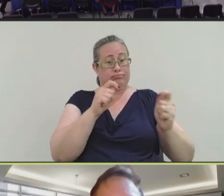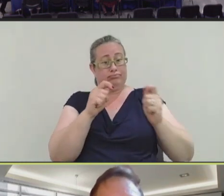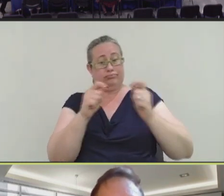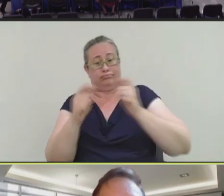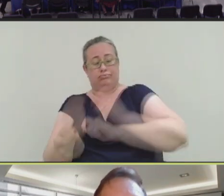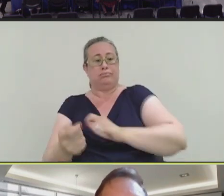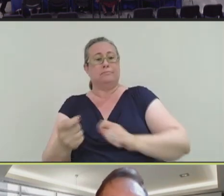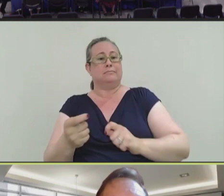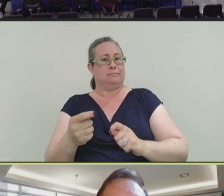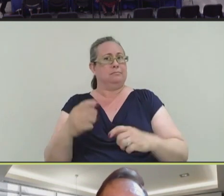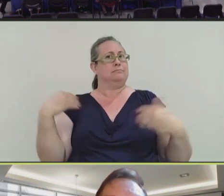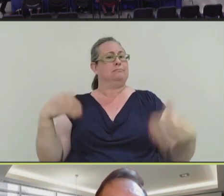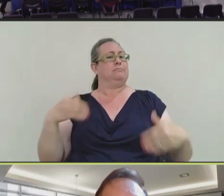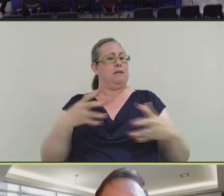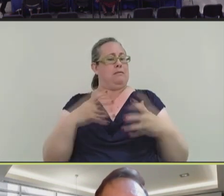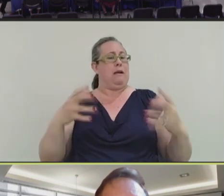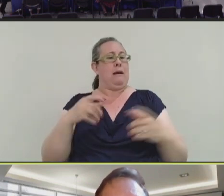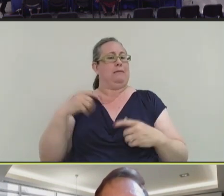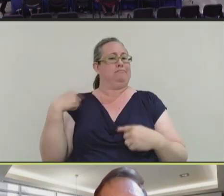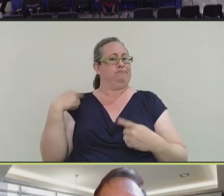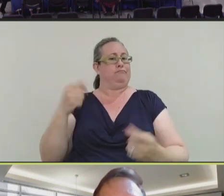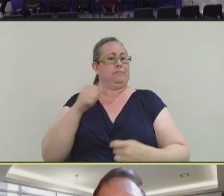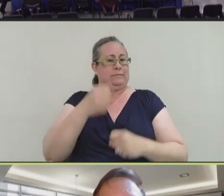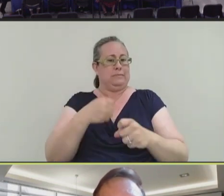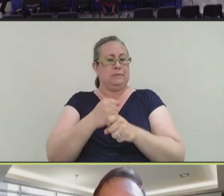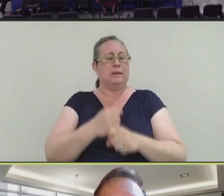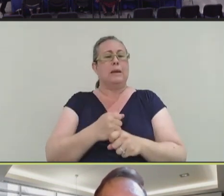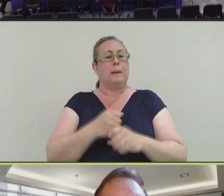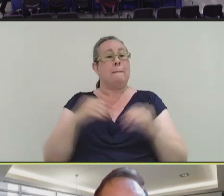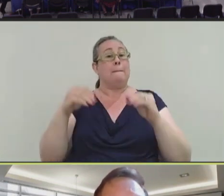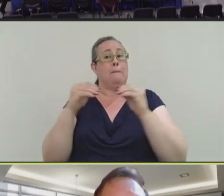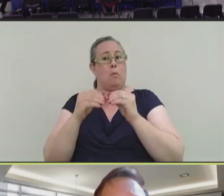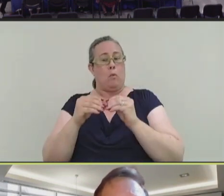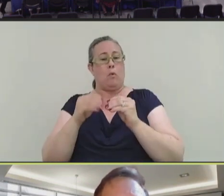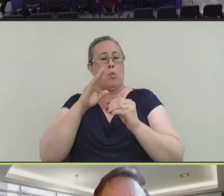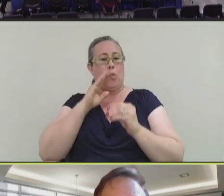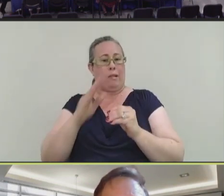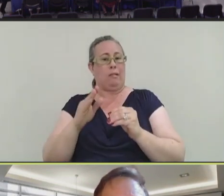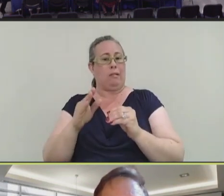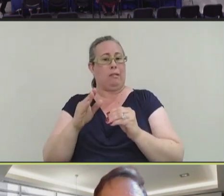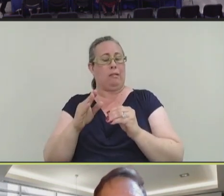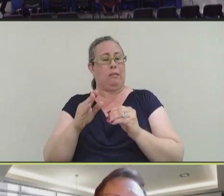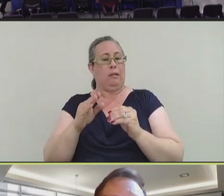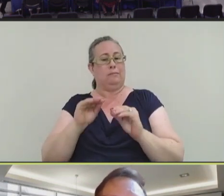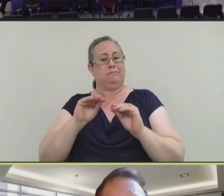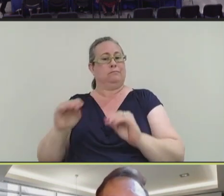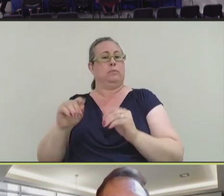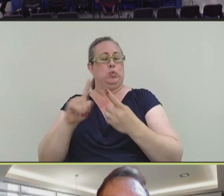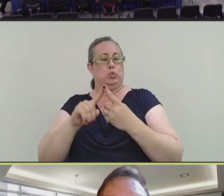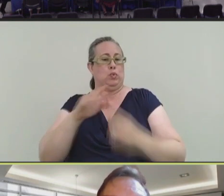last decade. Numerous cancer vaccines are moving forward in multiple clinical scenarios. In fact,